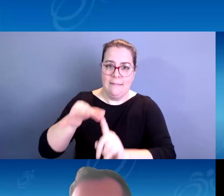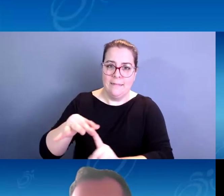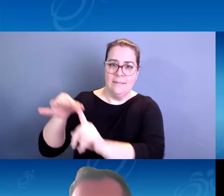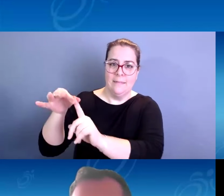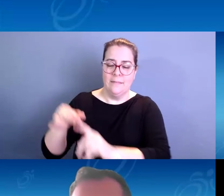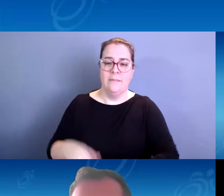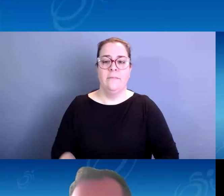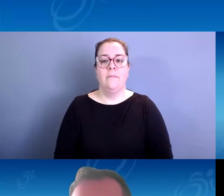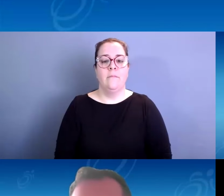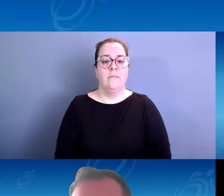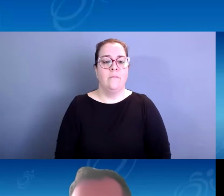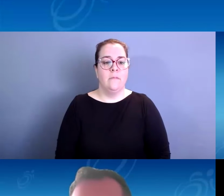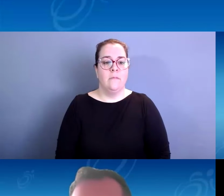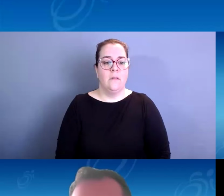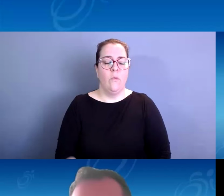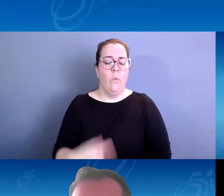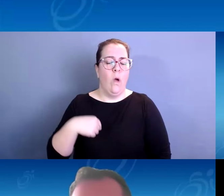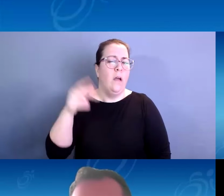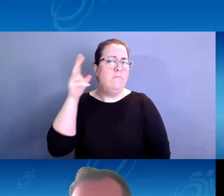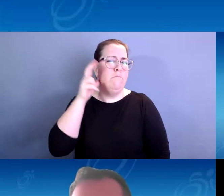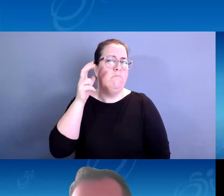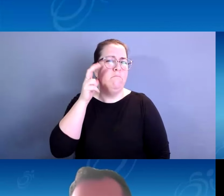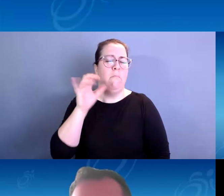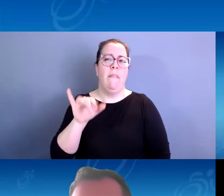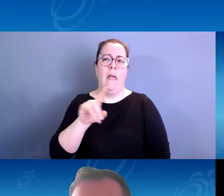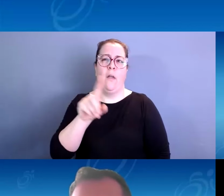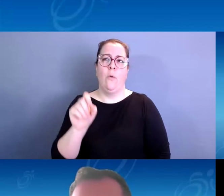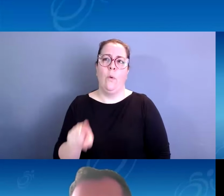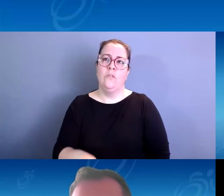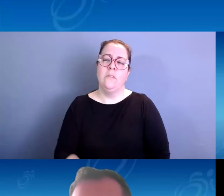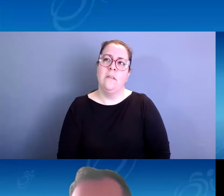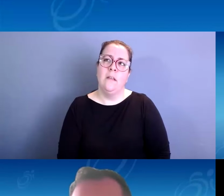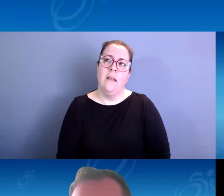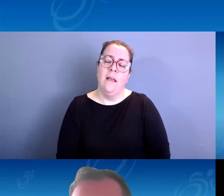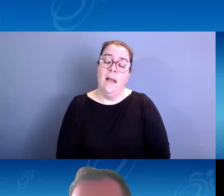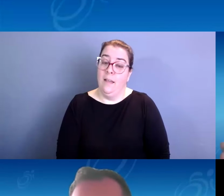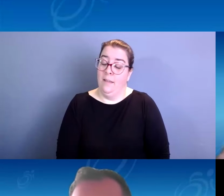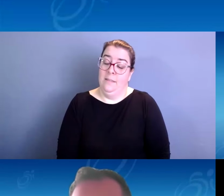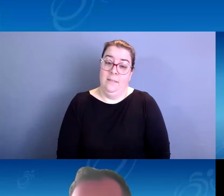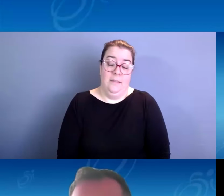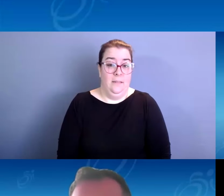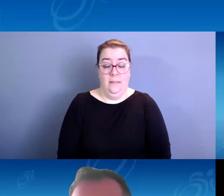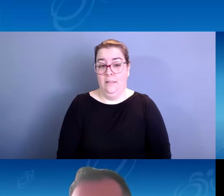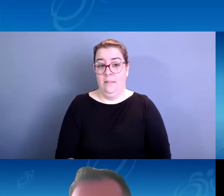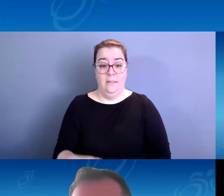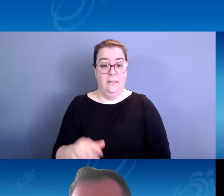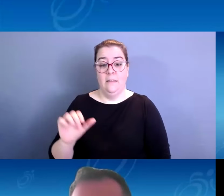and it sounded like it's I think it really debated. to Abhishek’s point earlier